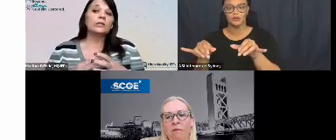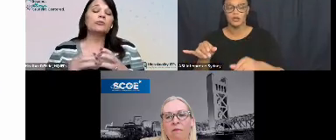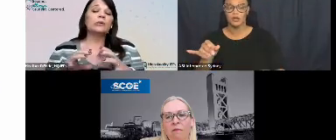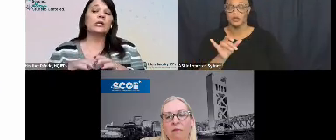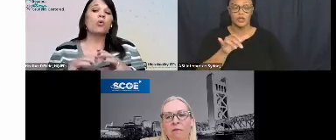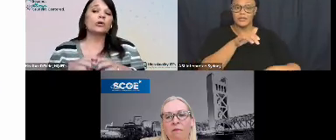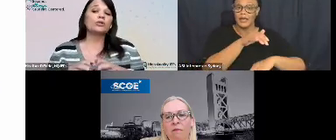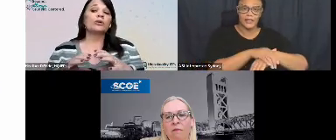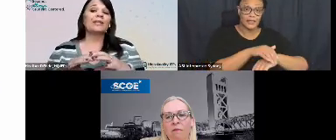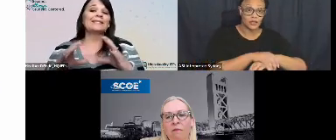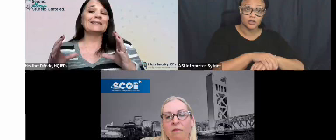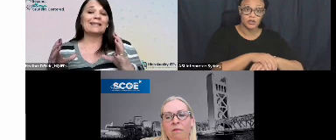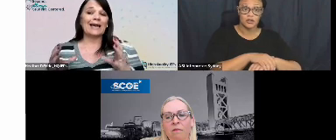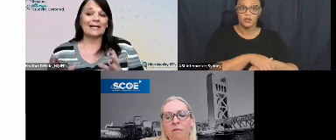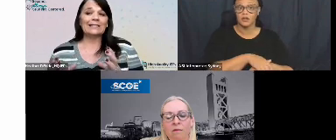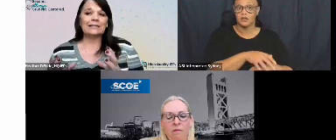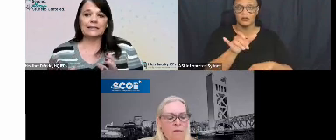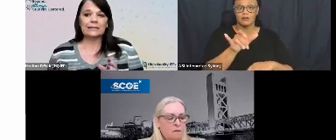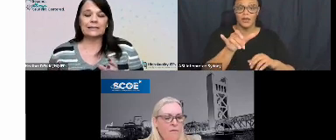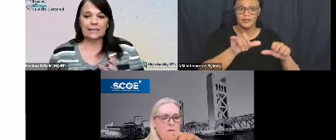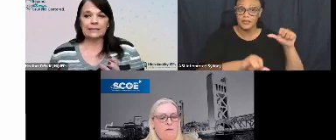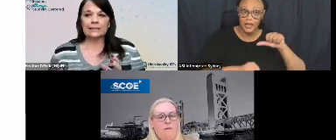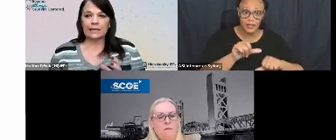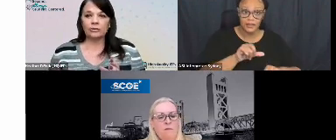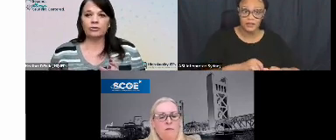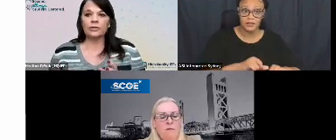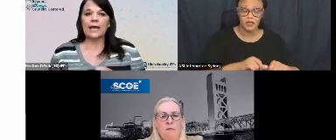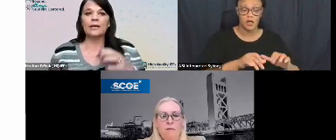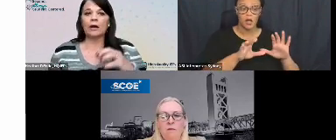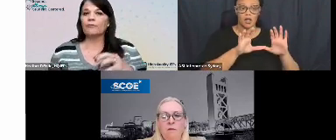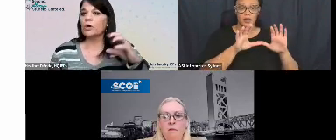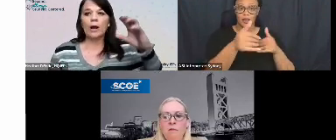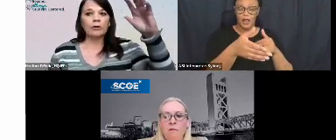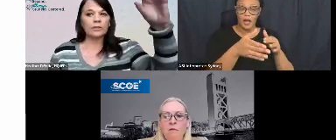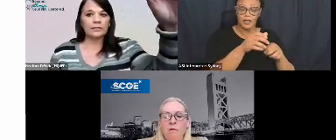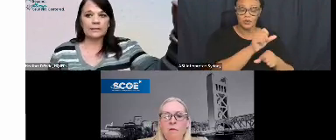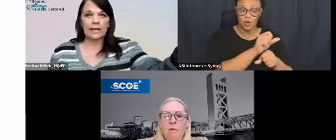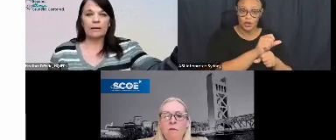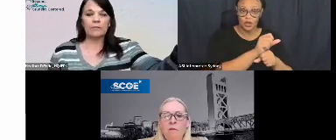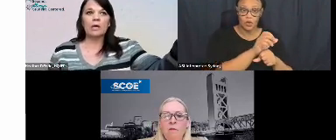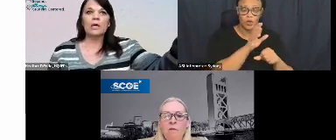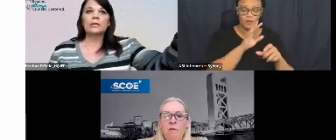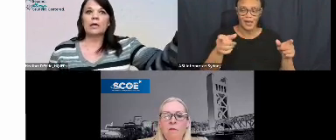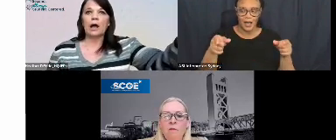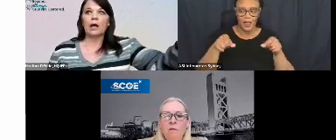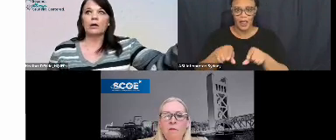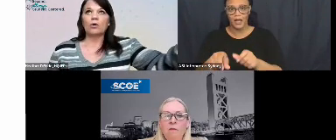it's going to be coursework that's aligned to the state standards and not requiring the same